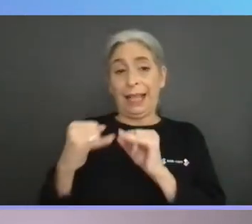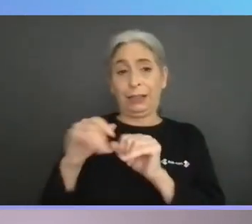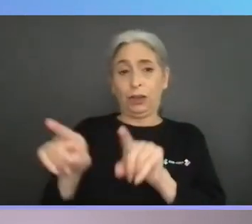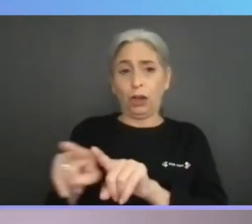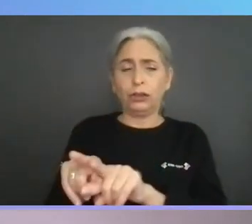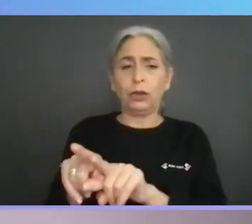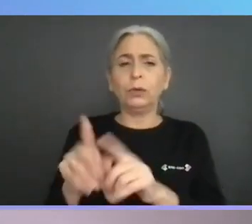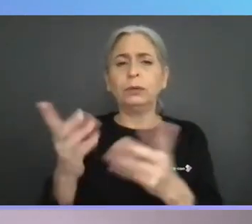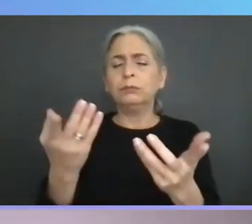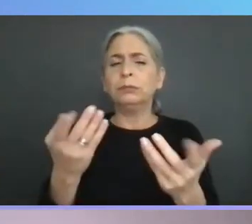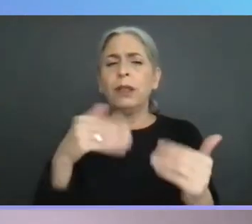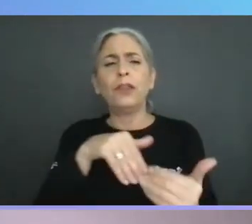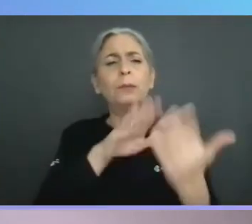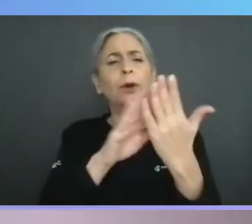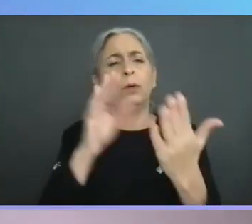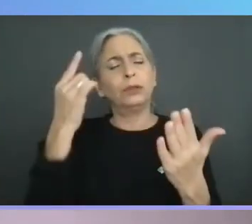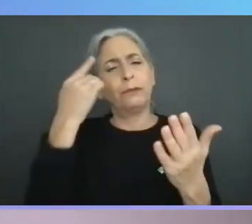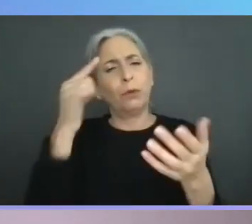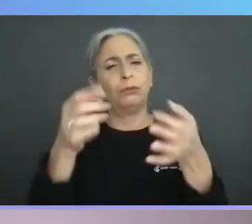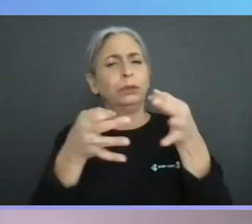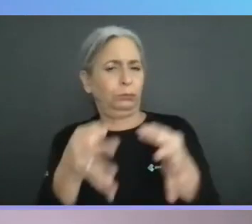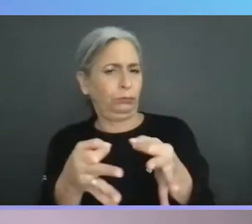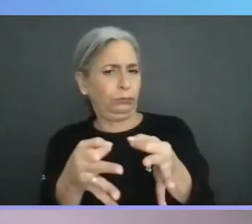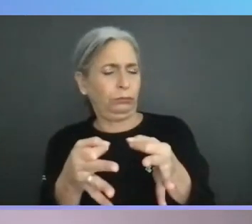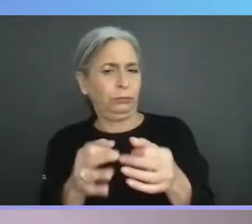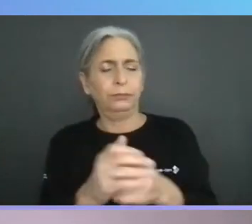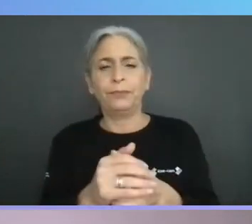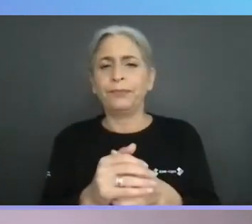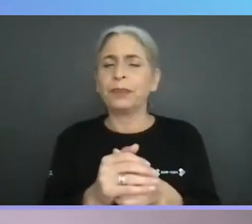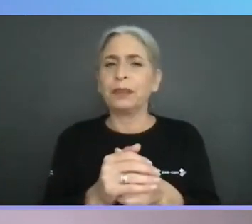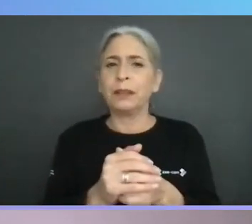define today is our approach to description. So these are the